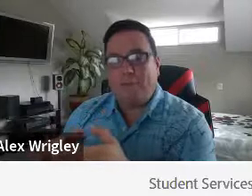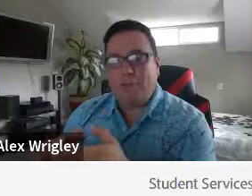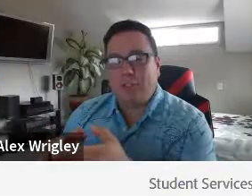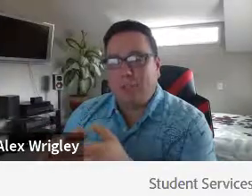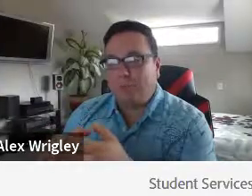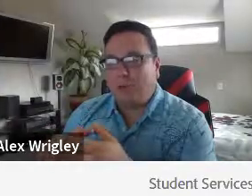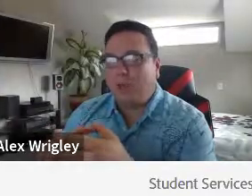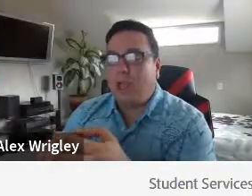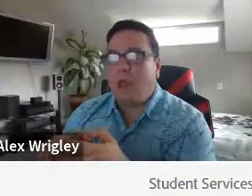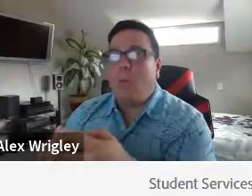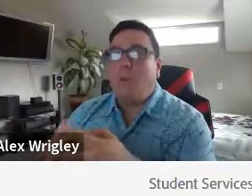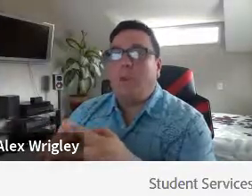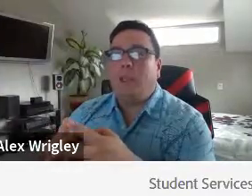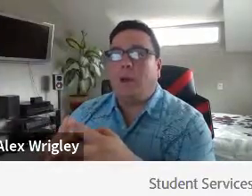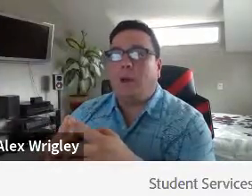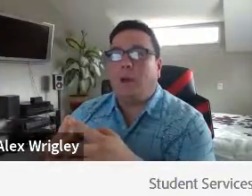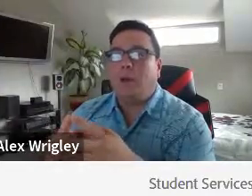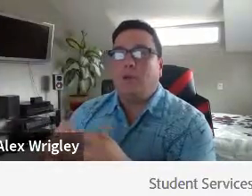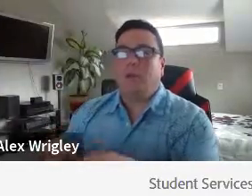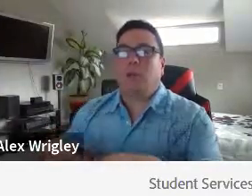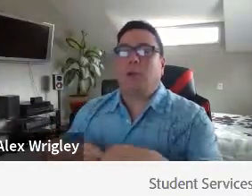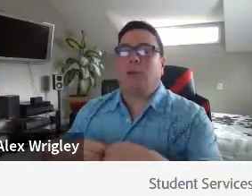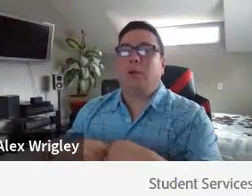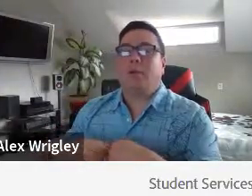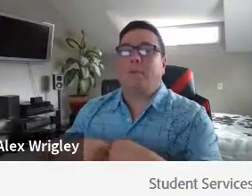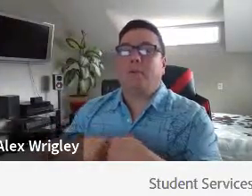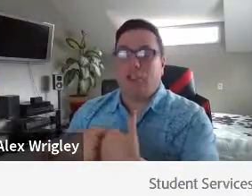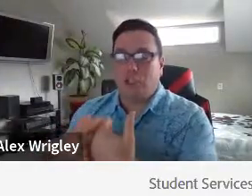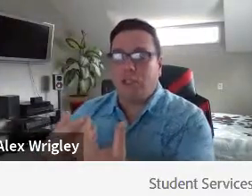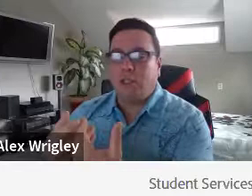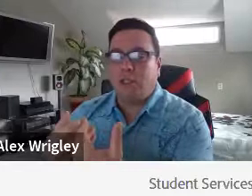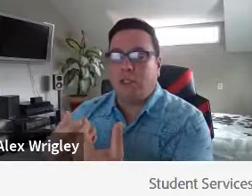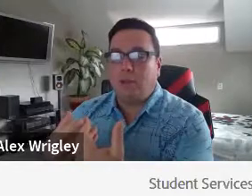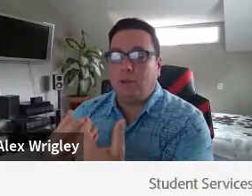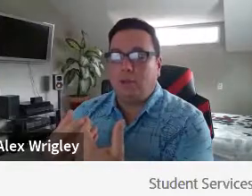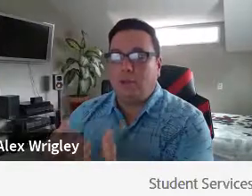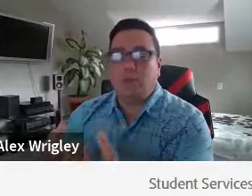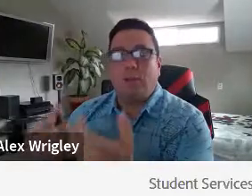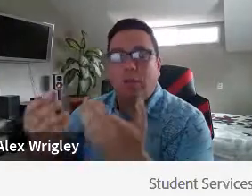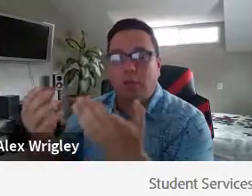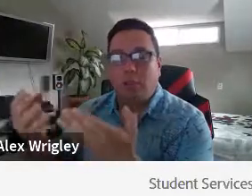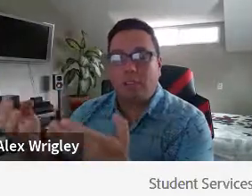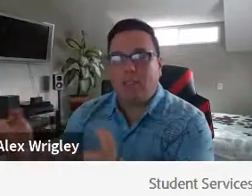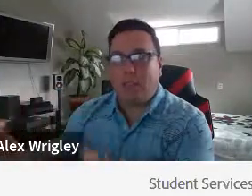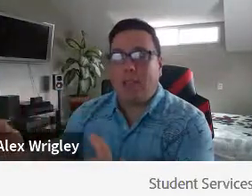functionality Marc, what we are doing is we're provisioning users with Adobe Sign